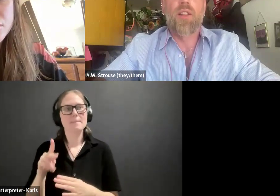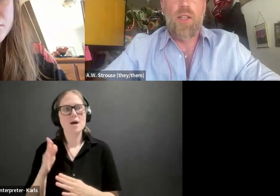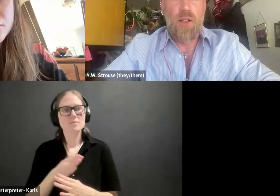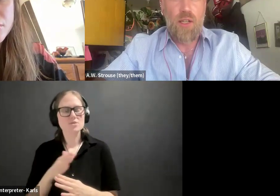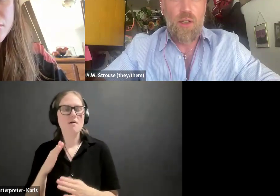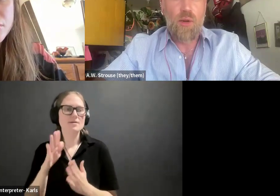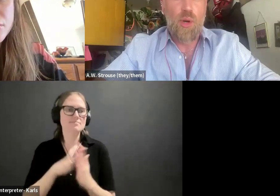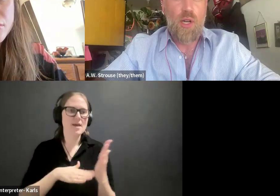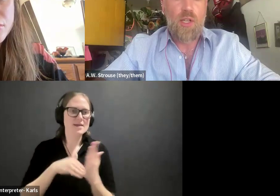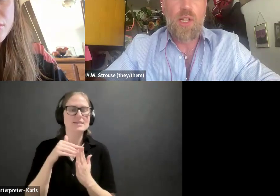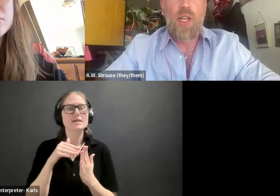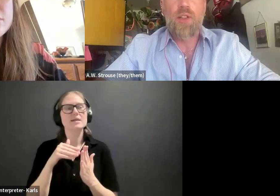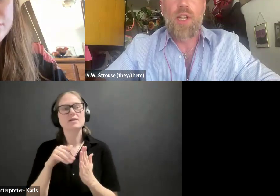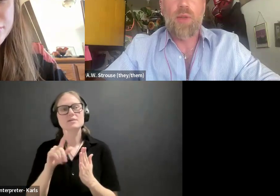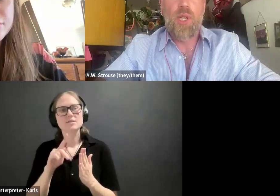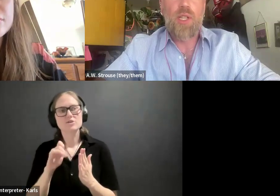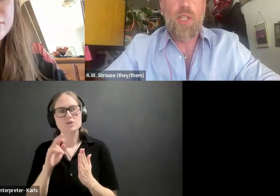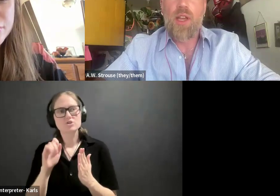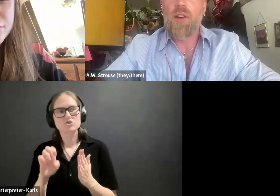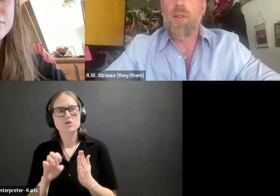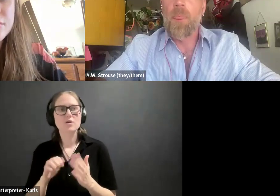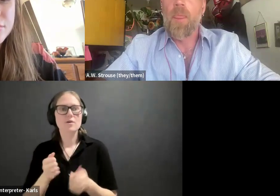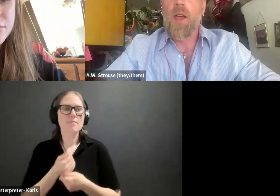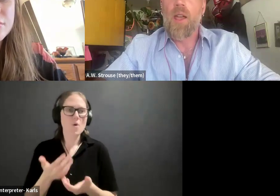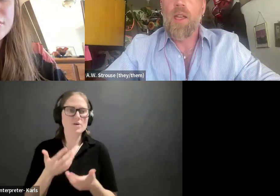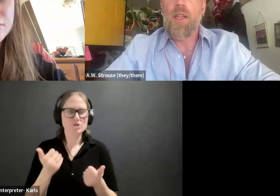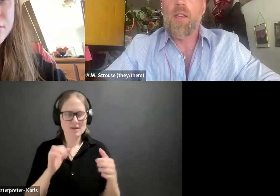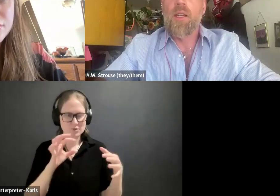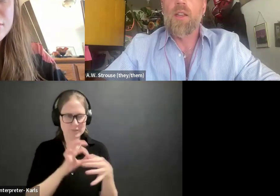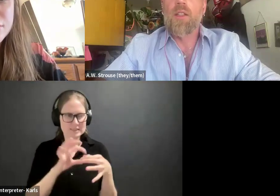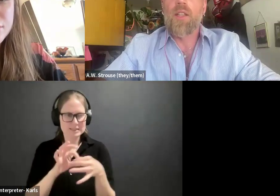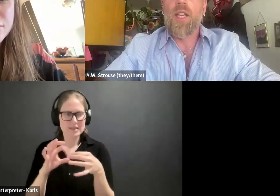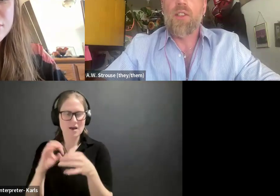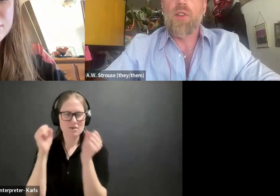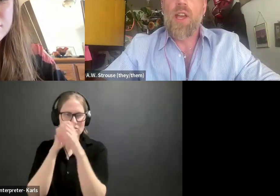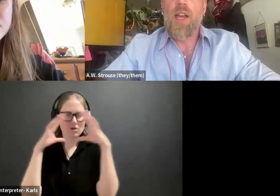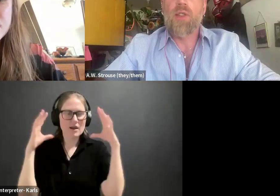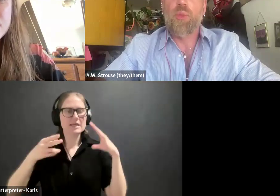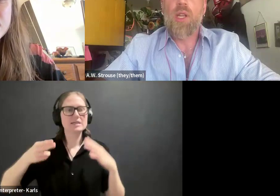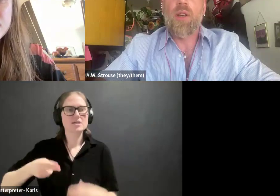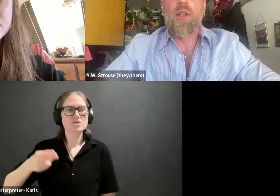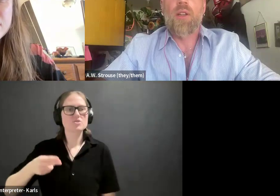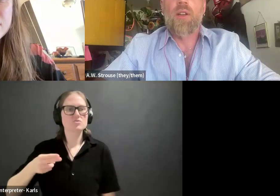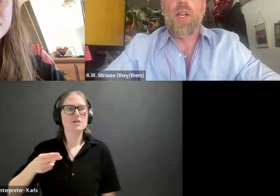literature, poetry, trying to piece together a history that has been…